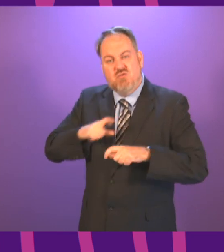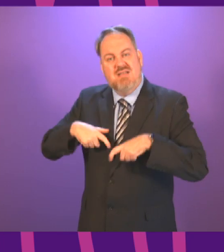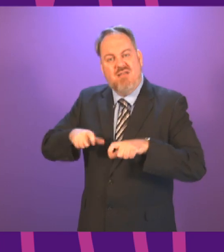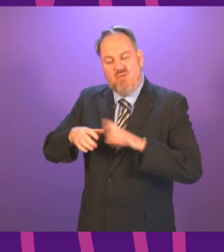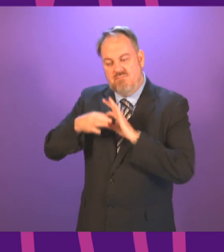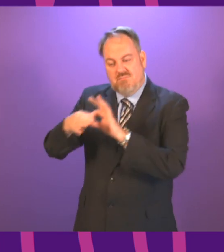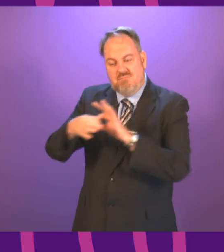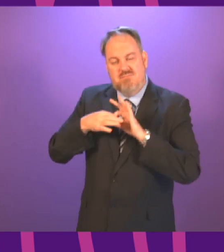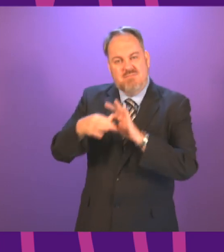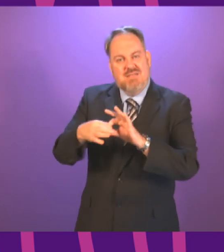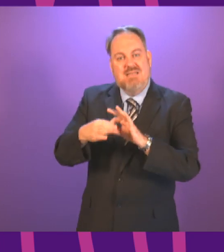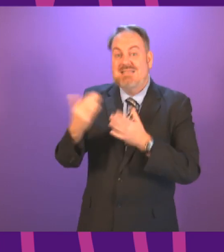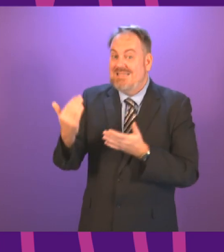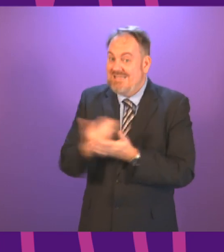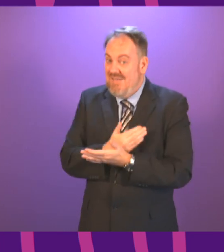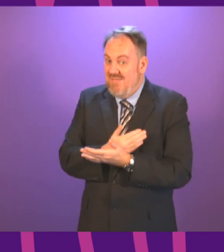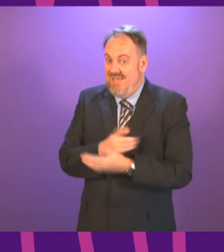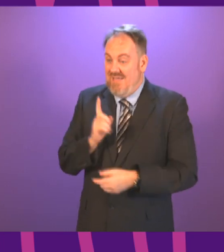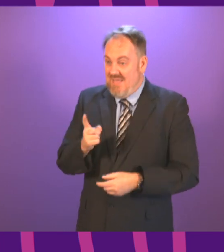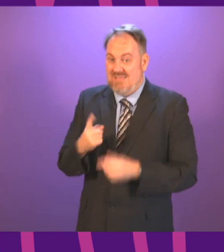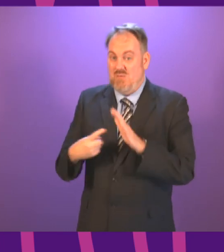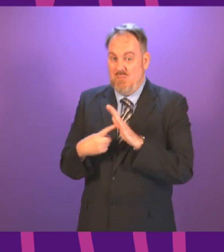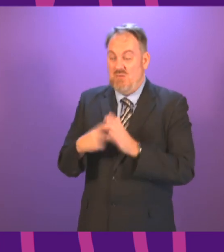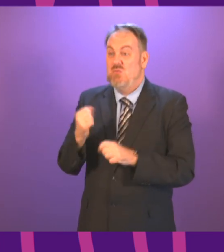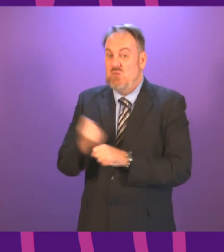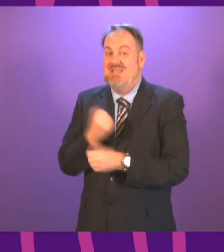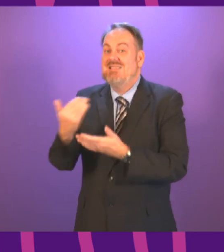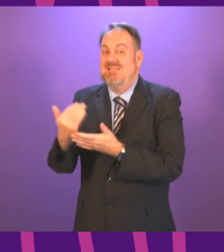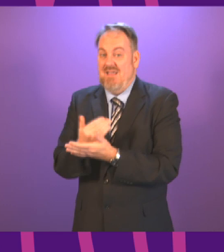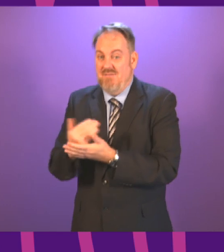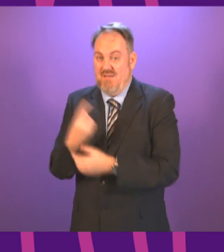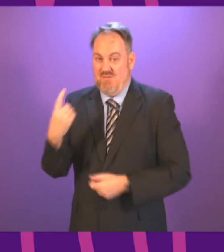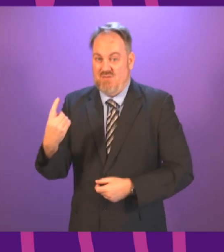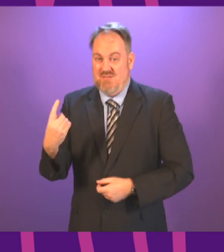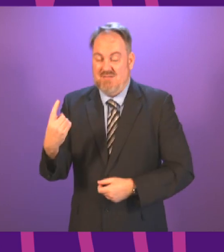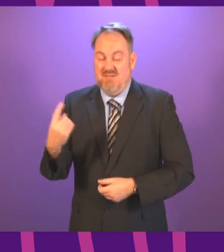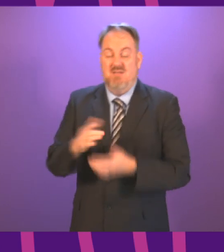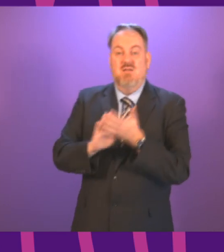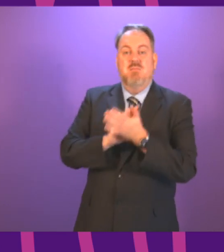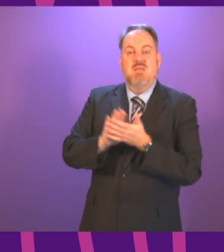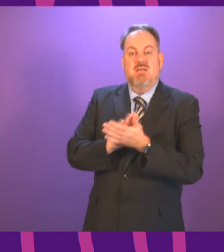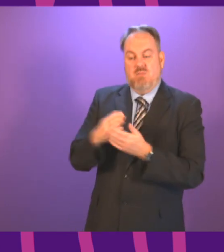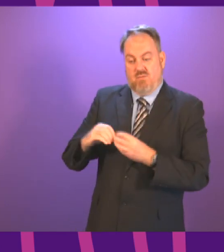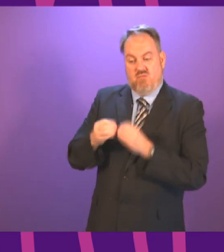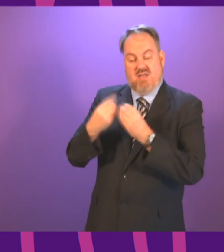are able to maintain connections as safely as possible, and it looks to ease restrictions on visiting where it is safe to do so.